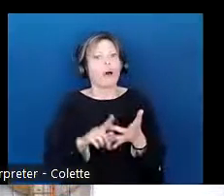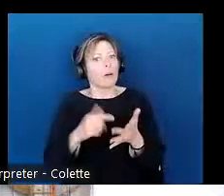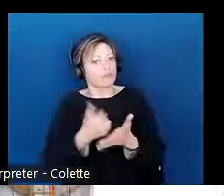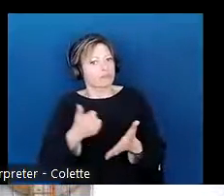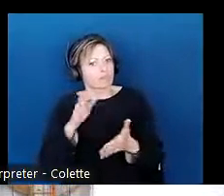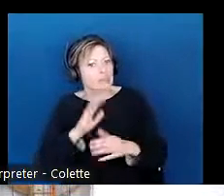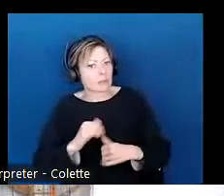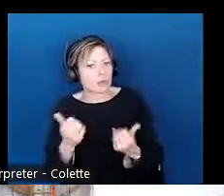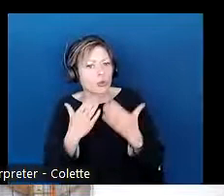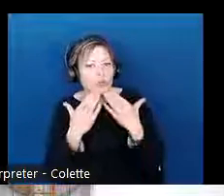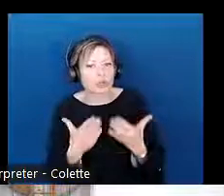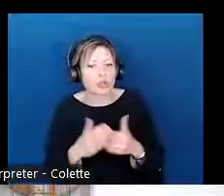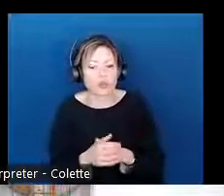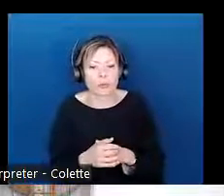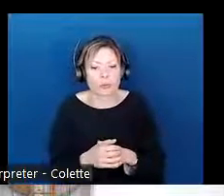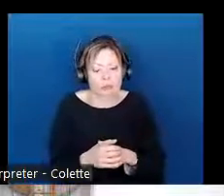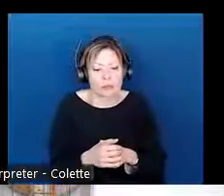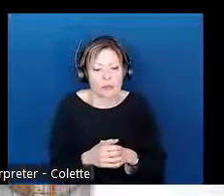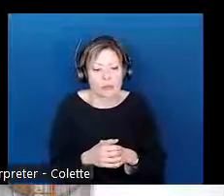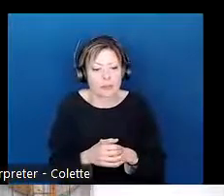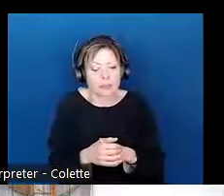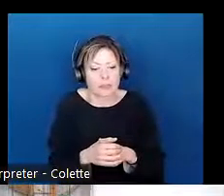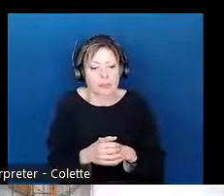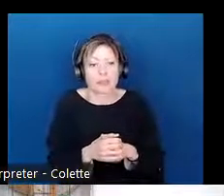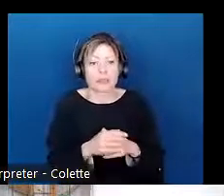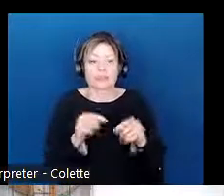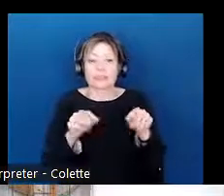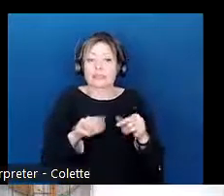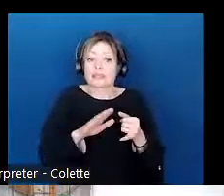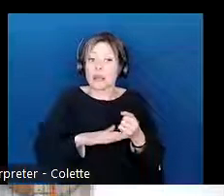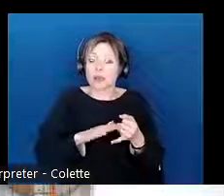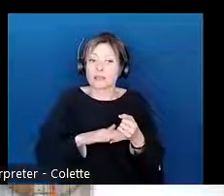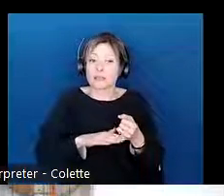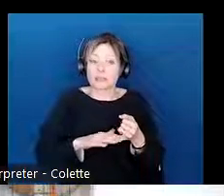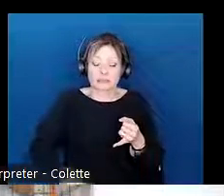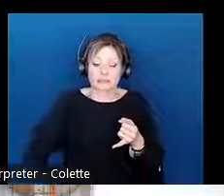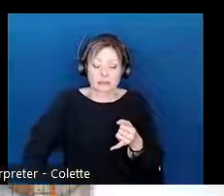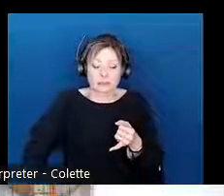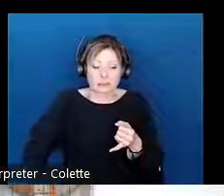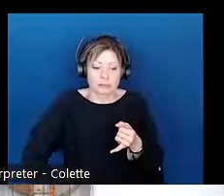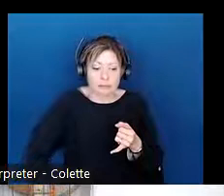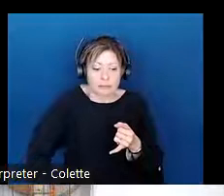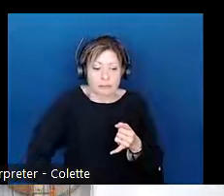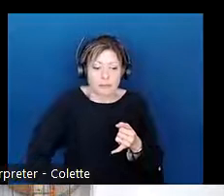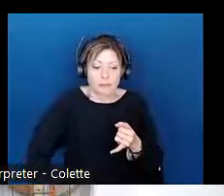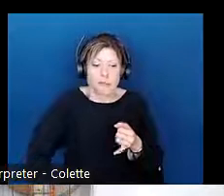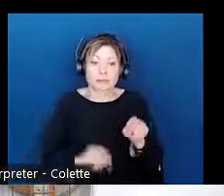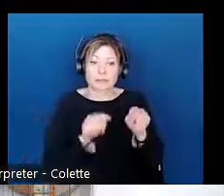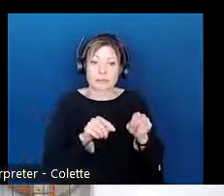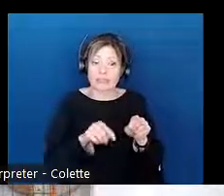thank you um and then this is the last one um so this one is called Deep Sea by Steph Will